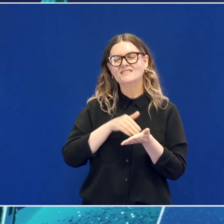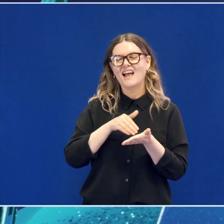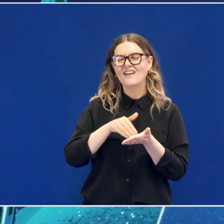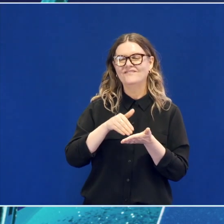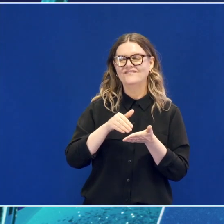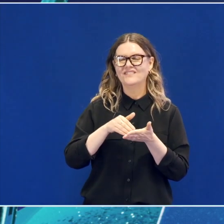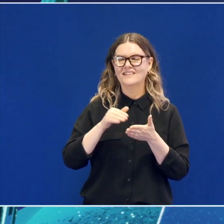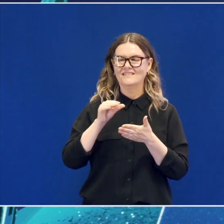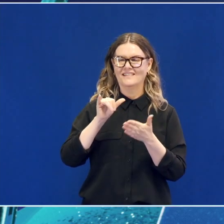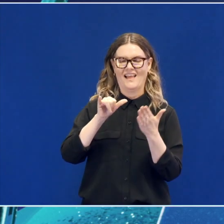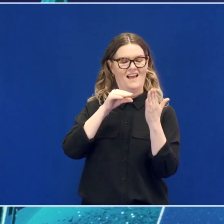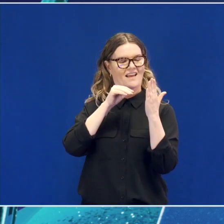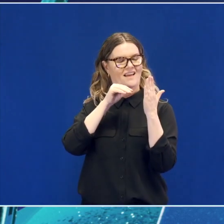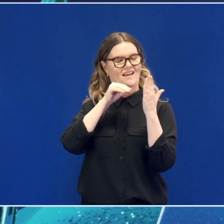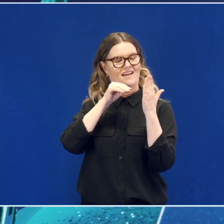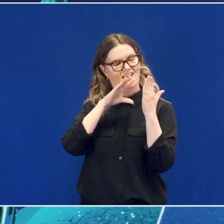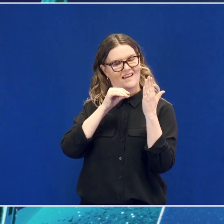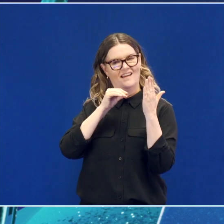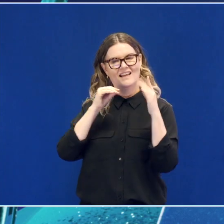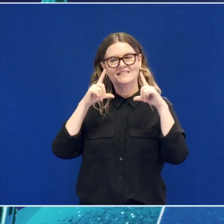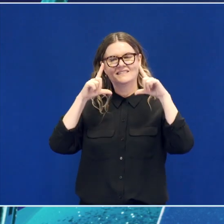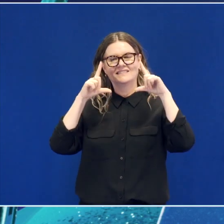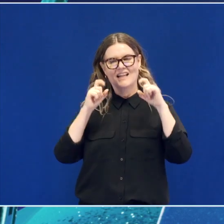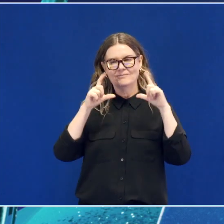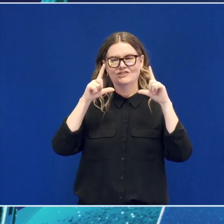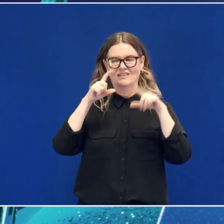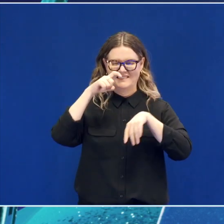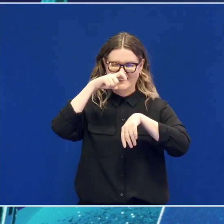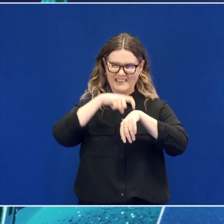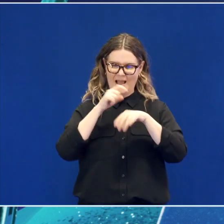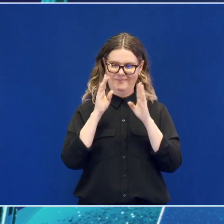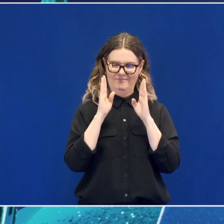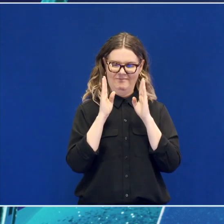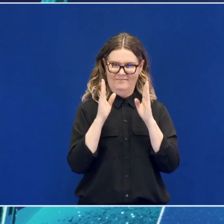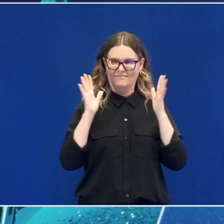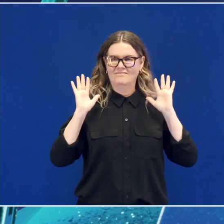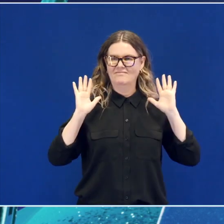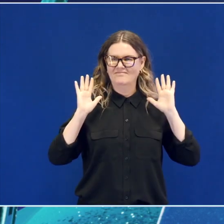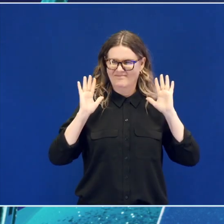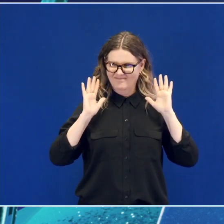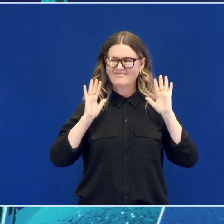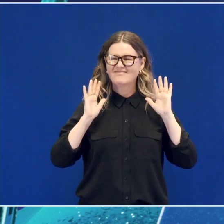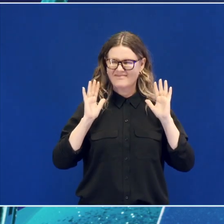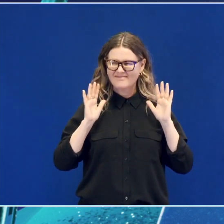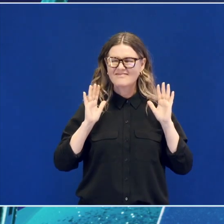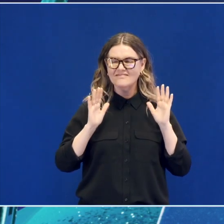Like if -- let's say we benchmark some models now, after a few months new models will come out,